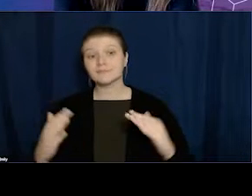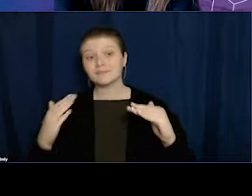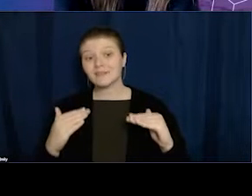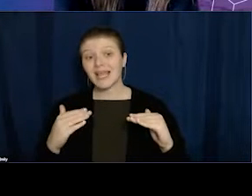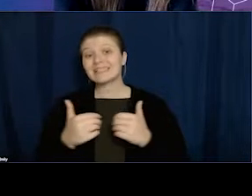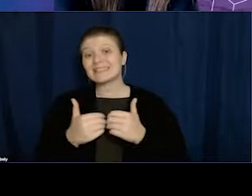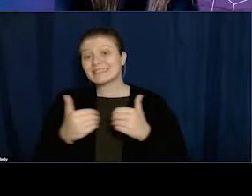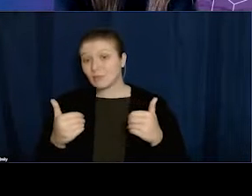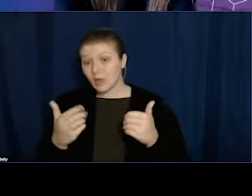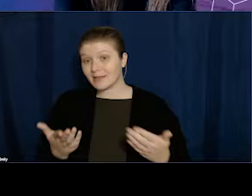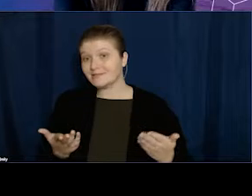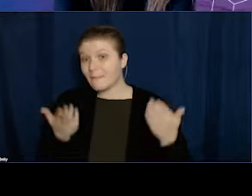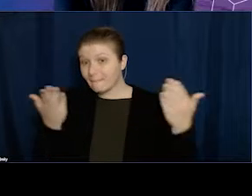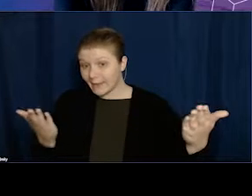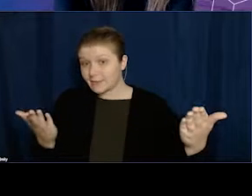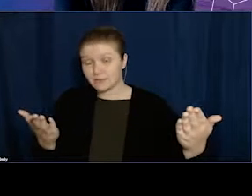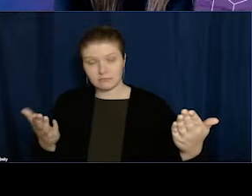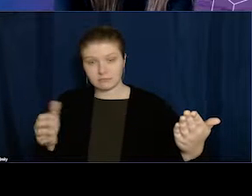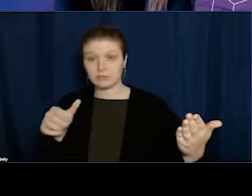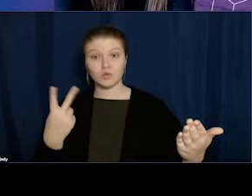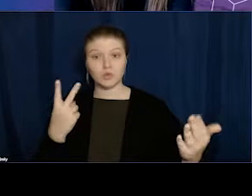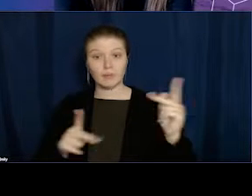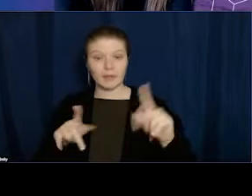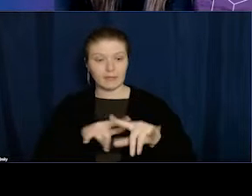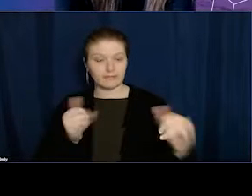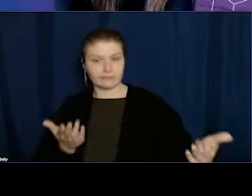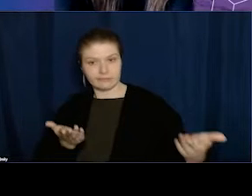Everyone needs to start and prepare their proposal in the same system.